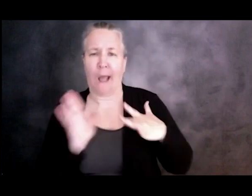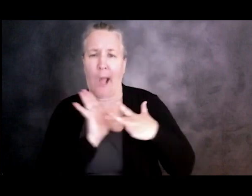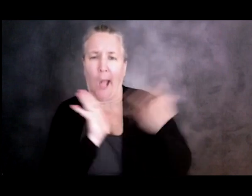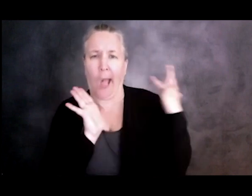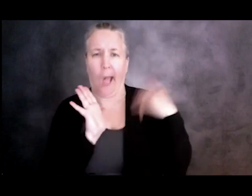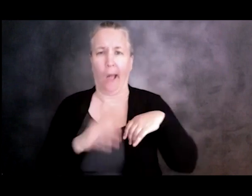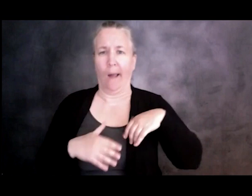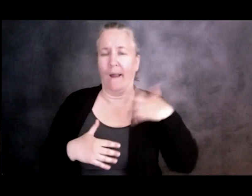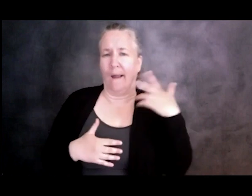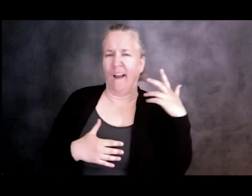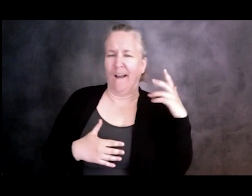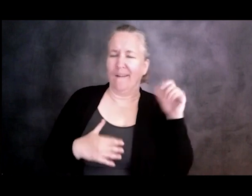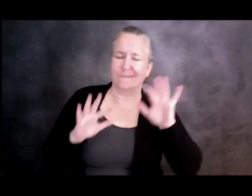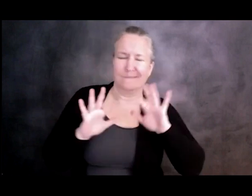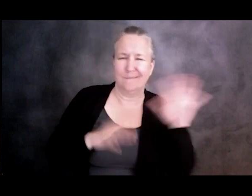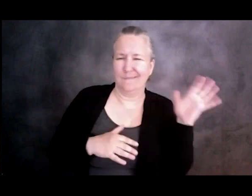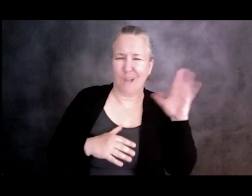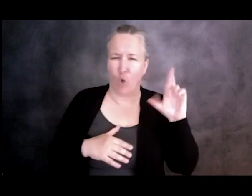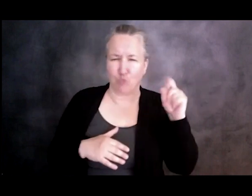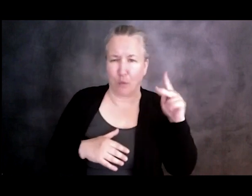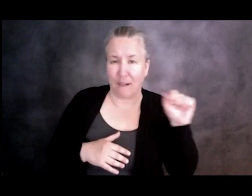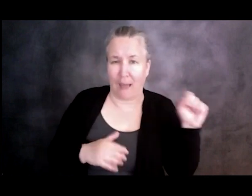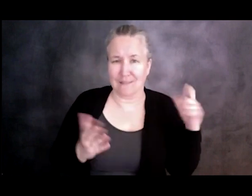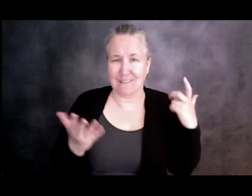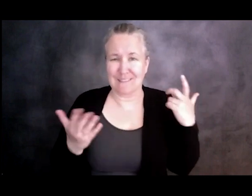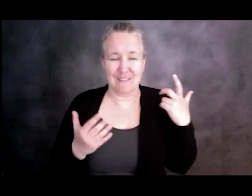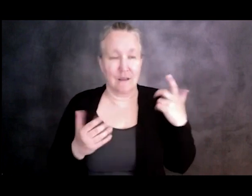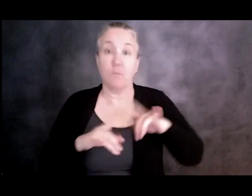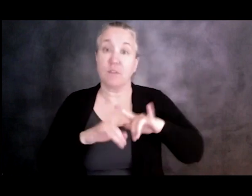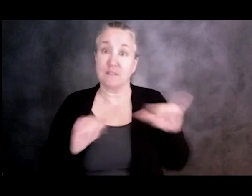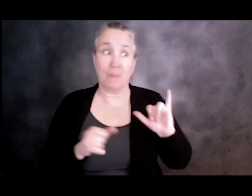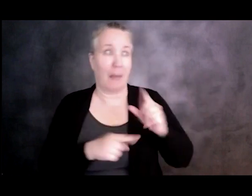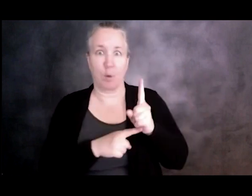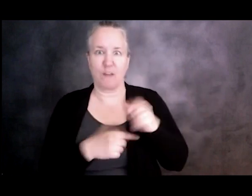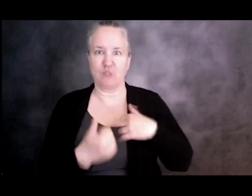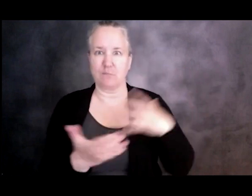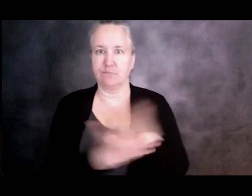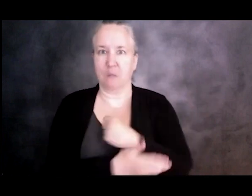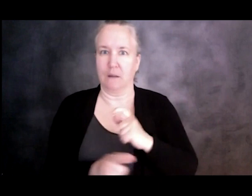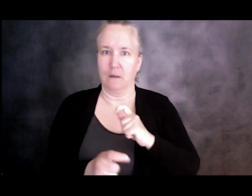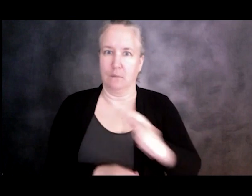That's true. But it was also my attempt to seize the mic at that moment. I did 30 interviews in 30 days.